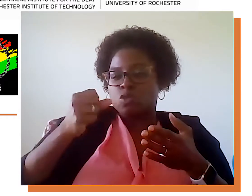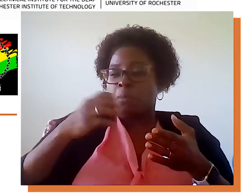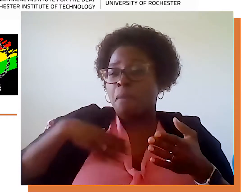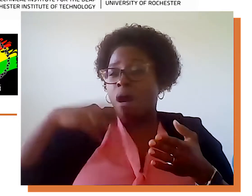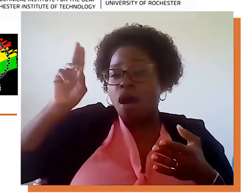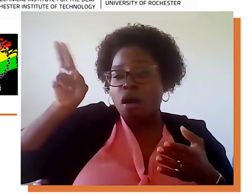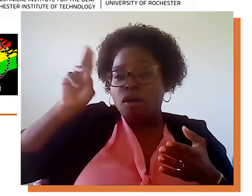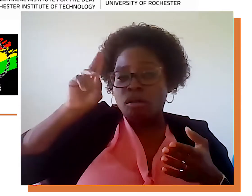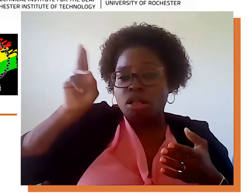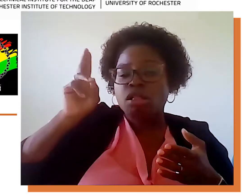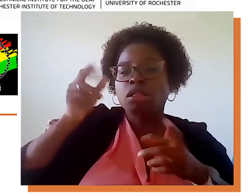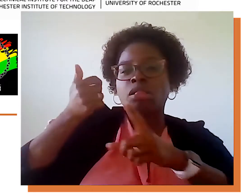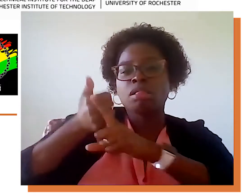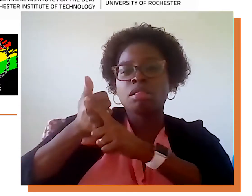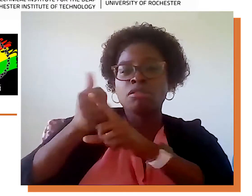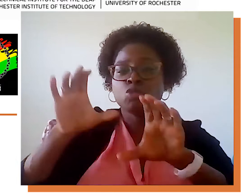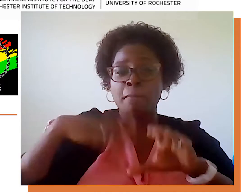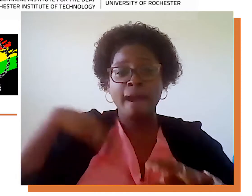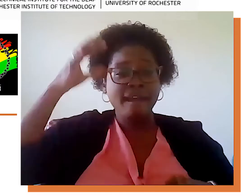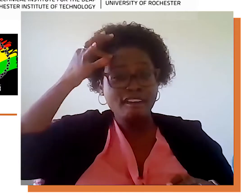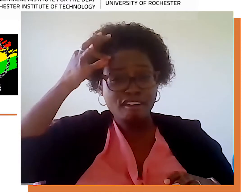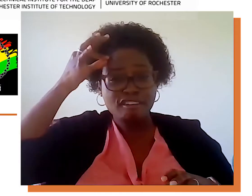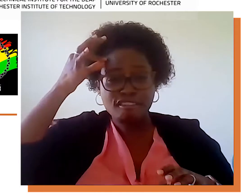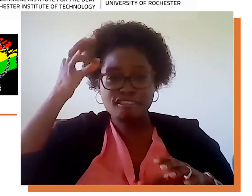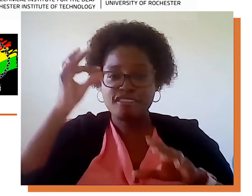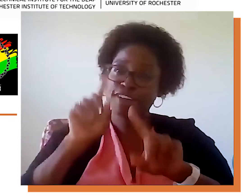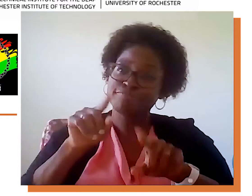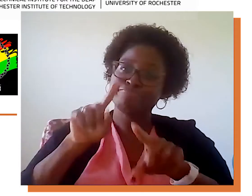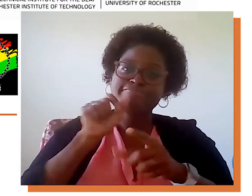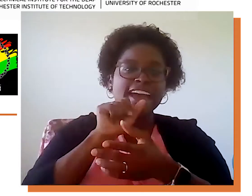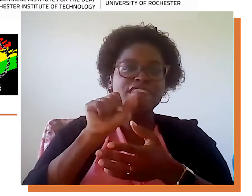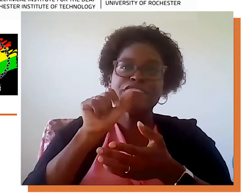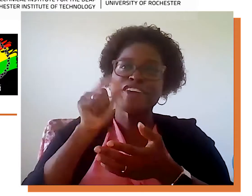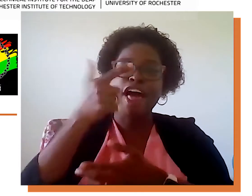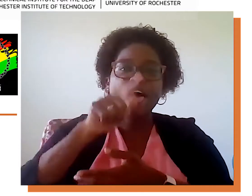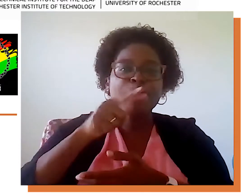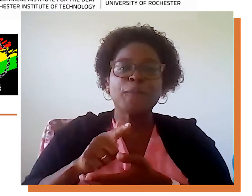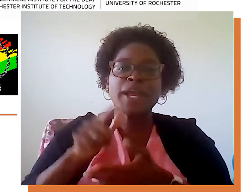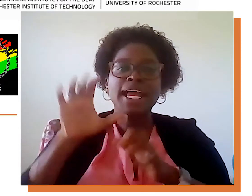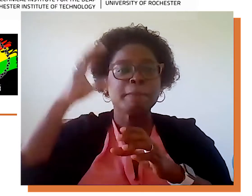the very end of my high-school years, my uncle did my hair.